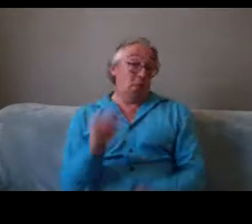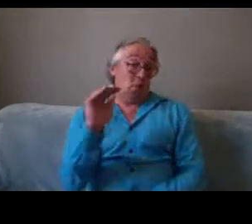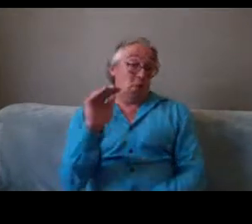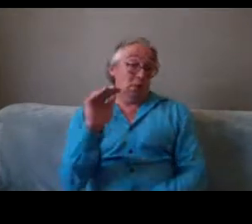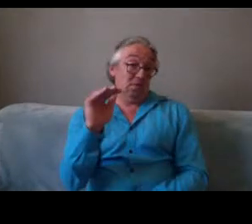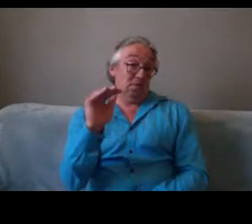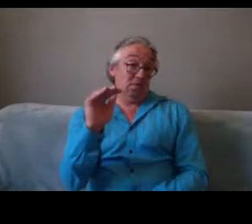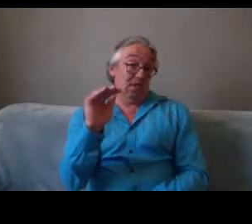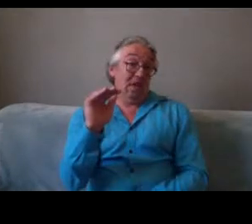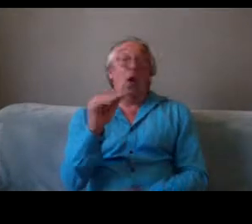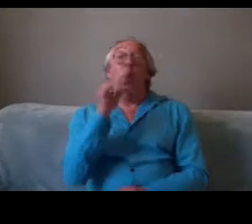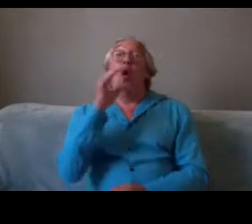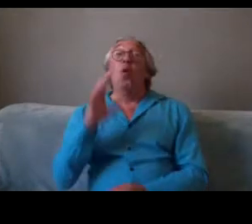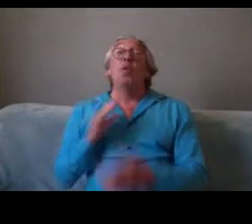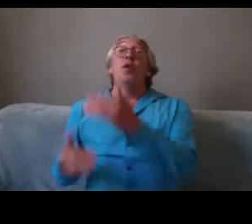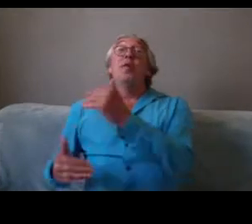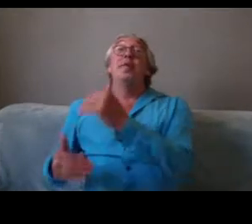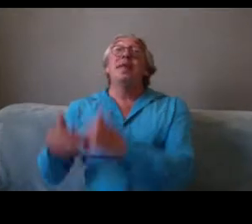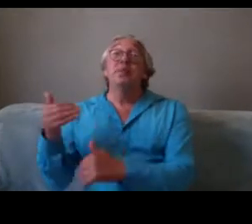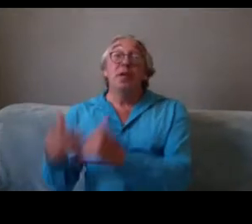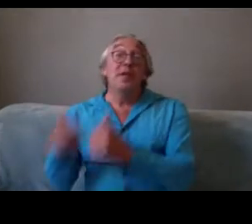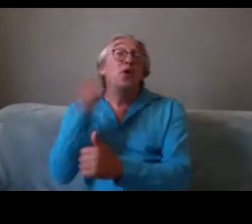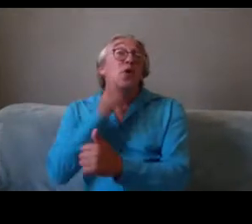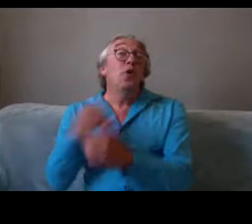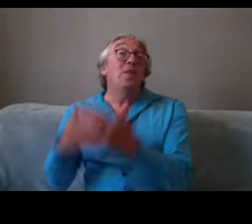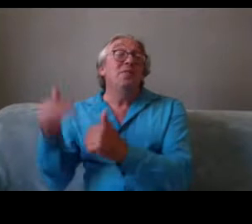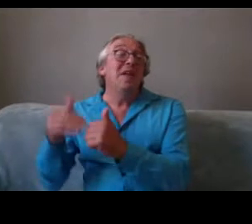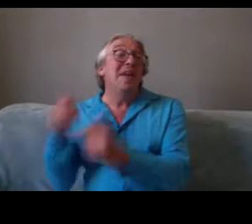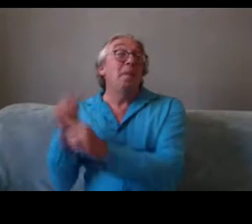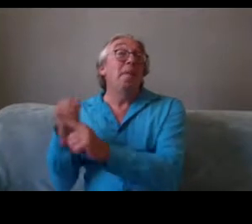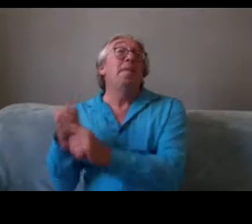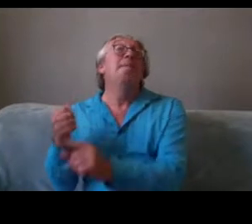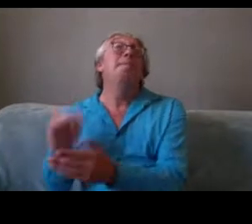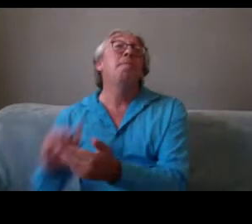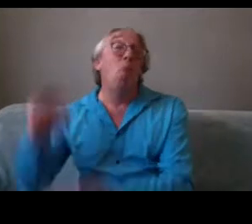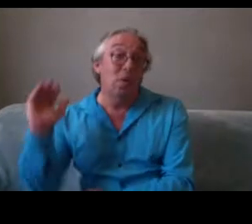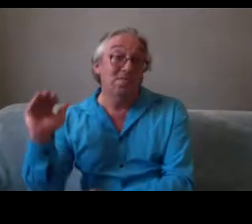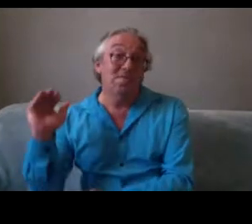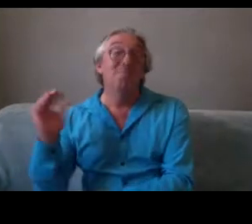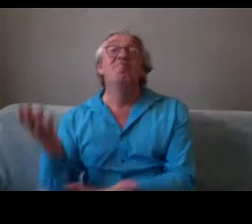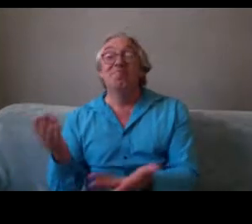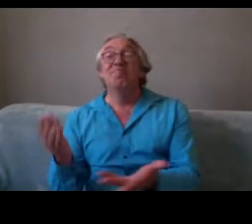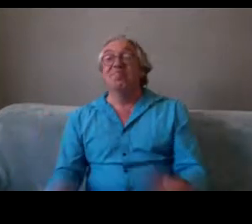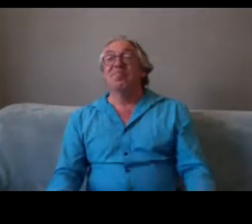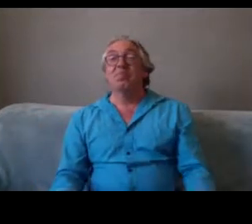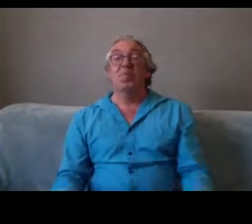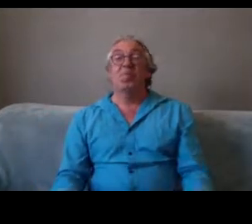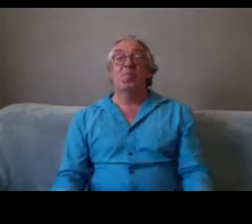If you do activities like this where you take into account